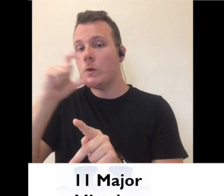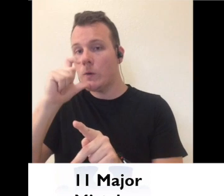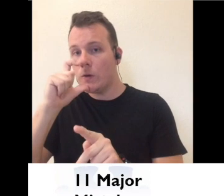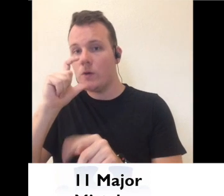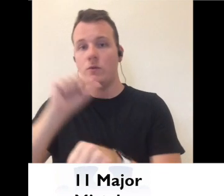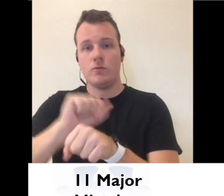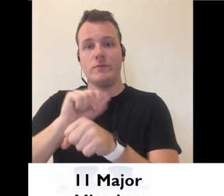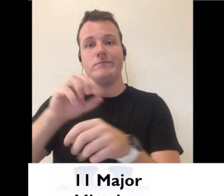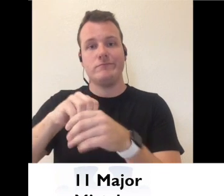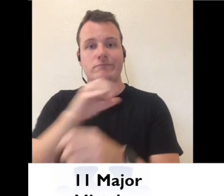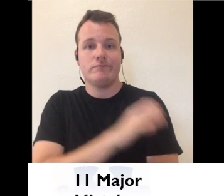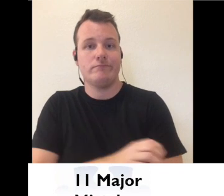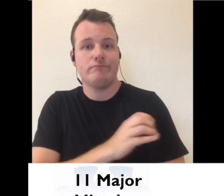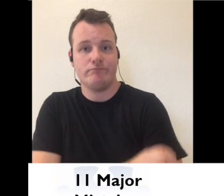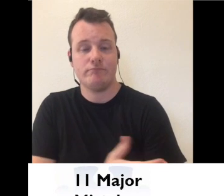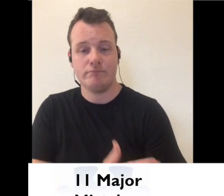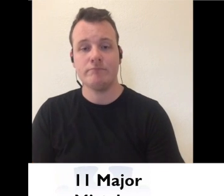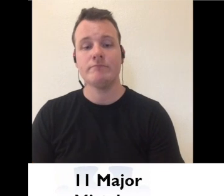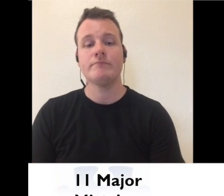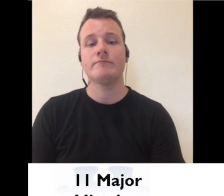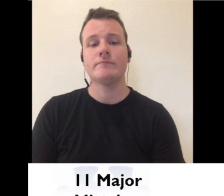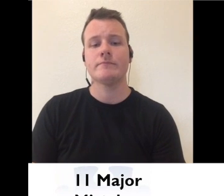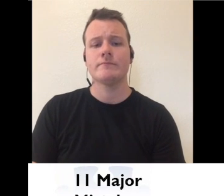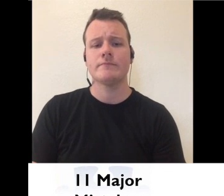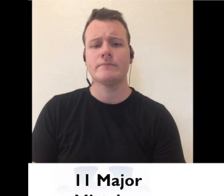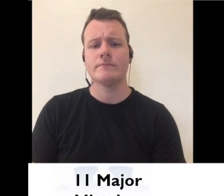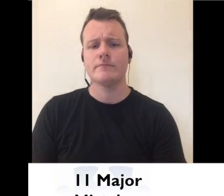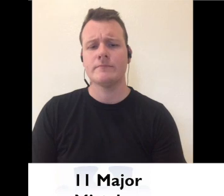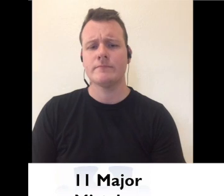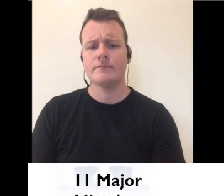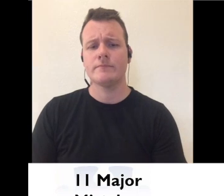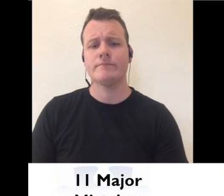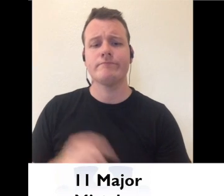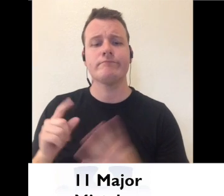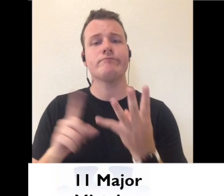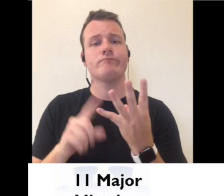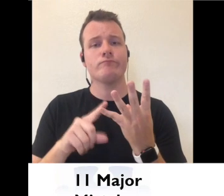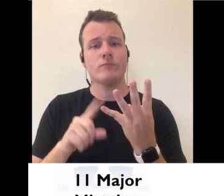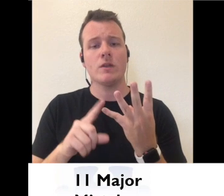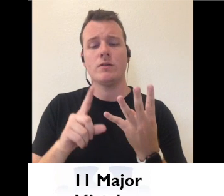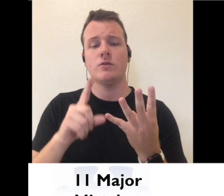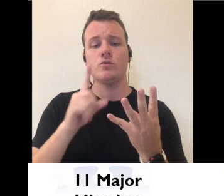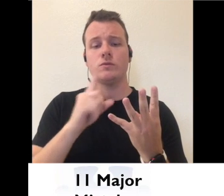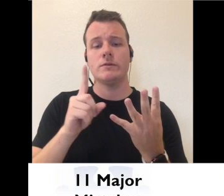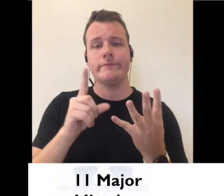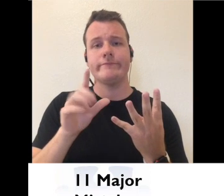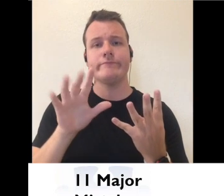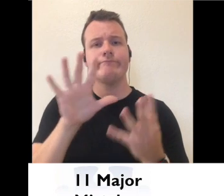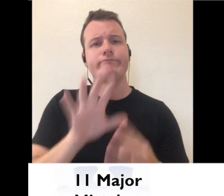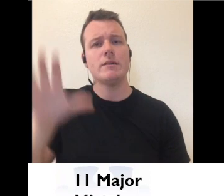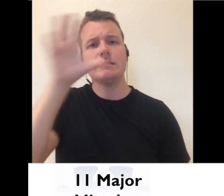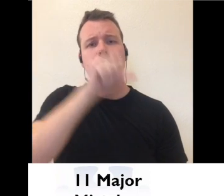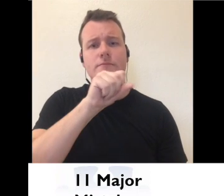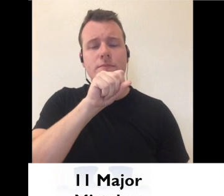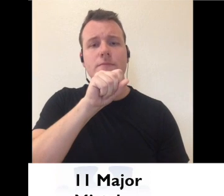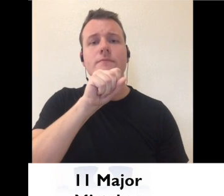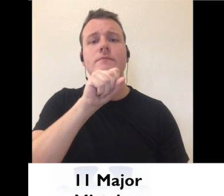clinic right now. We- you want to get realistic estimates of overhead expenses,